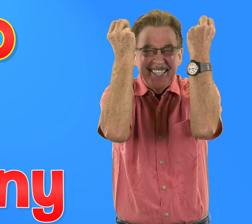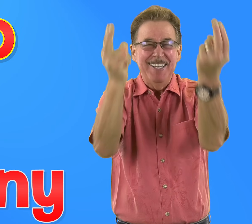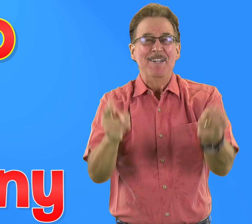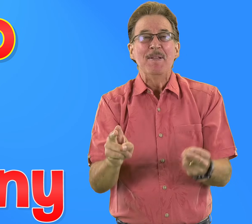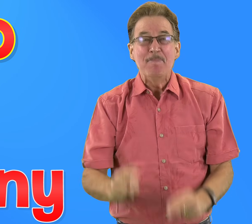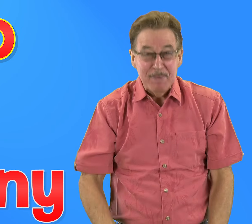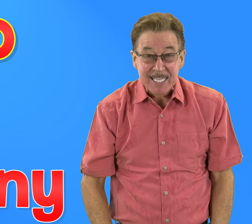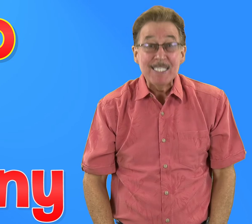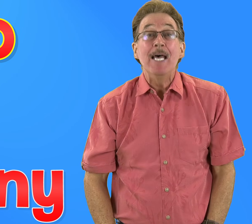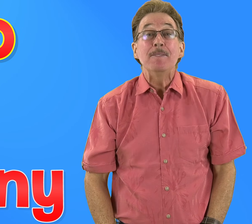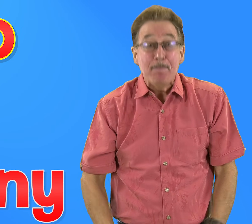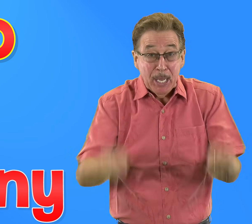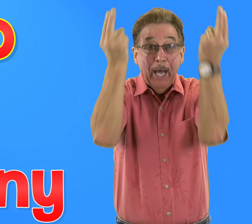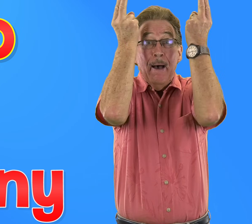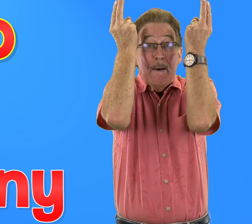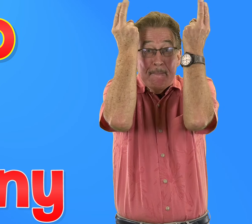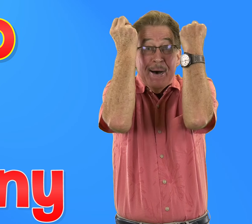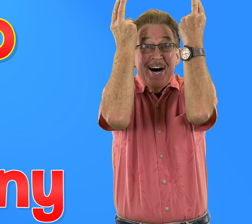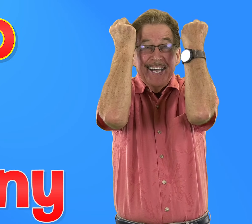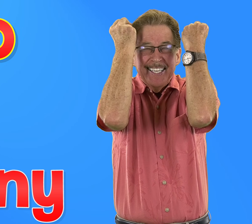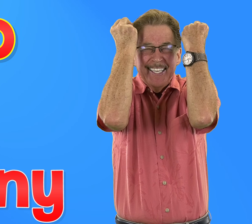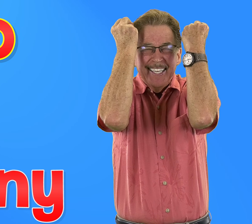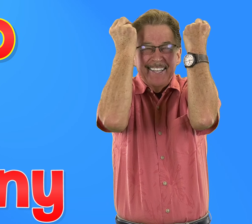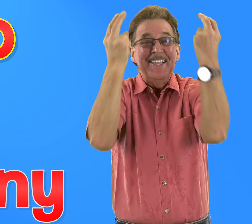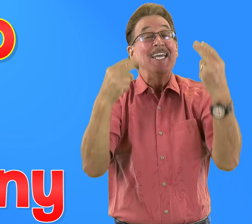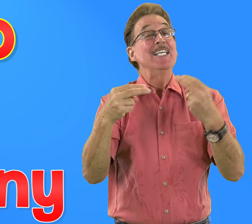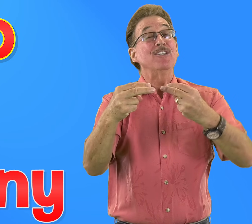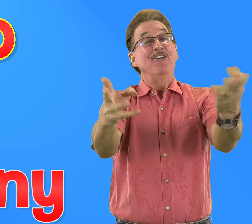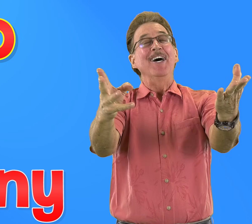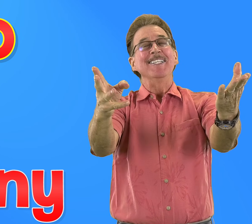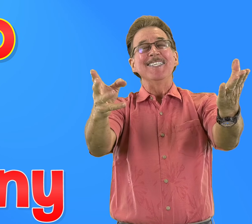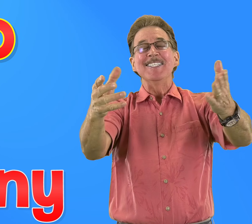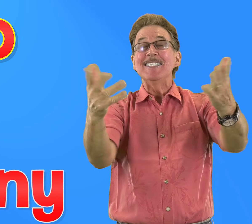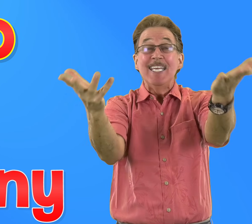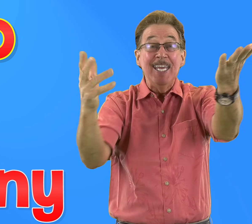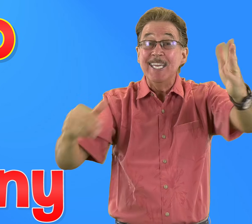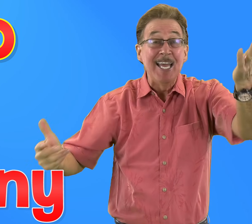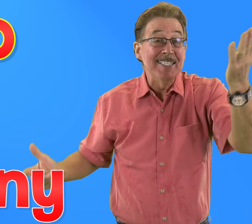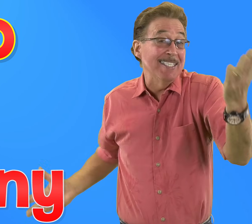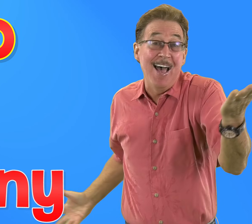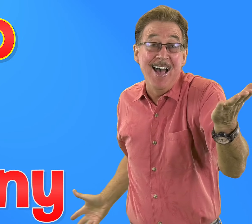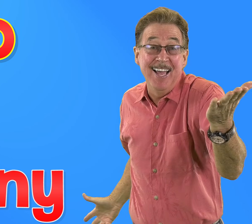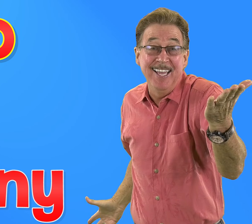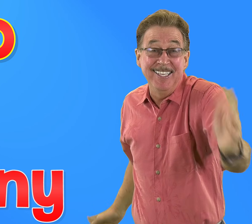Bb says /b/ bunny It's fun to sing and sign